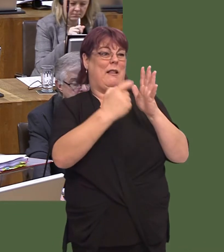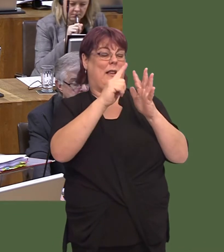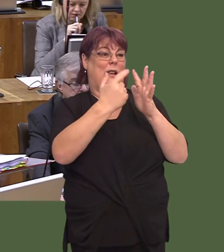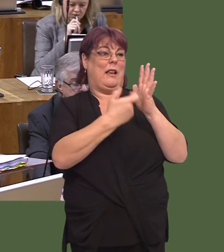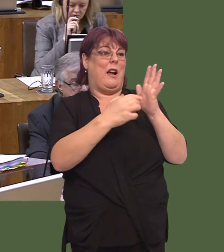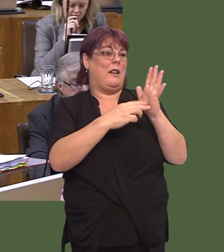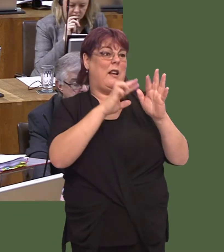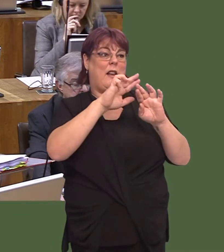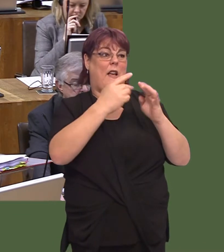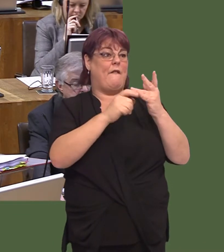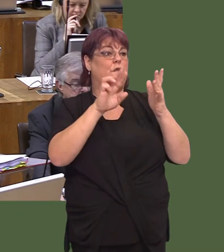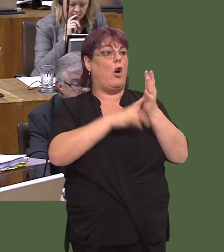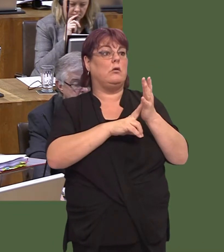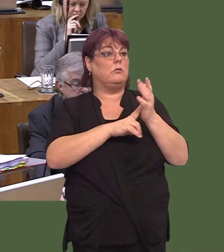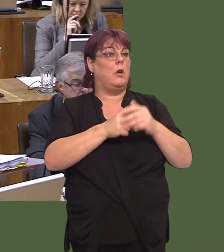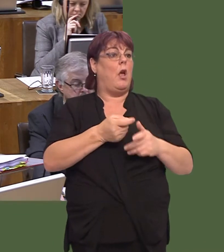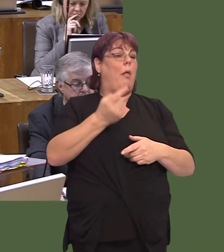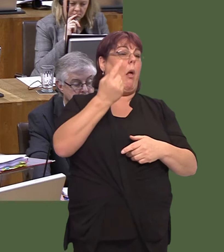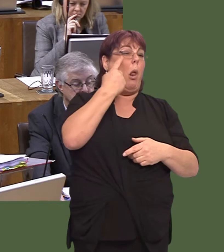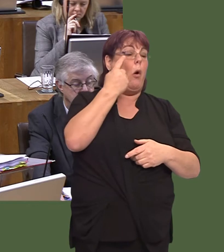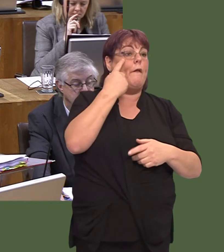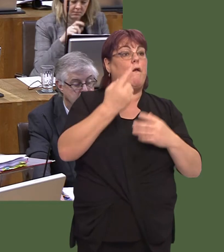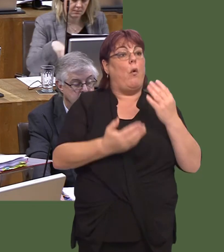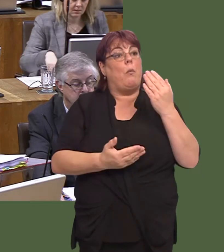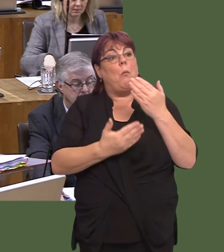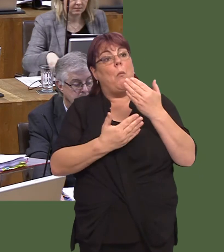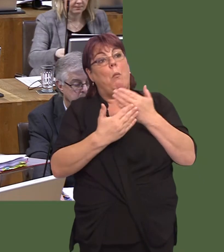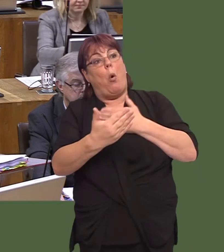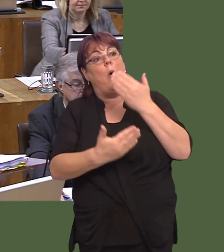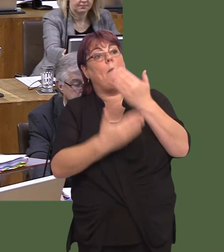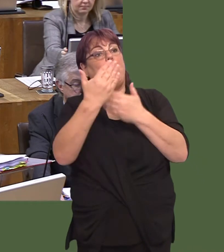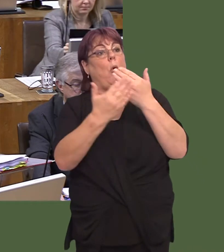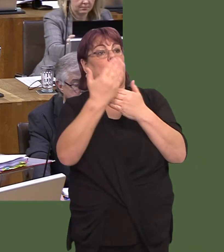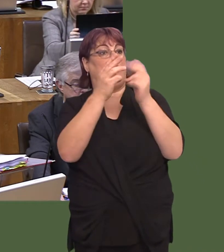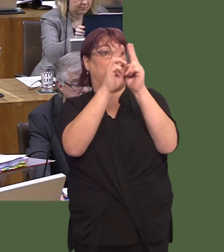on the top, and are looking at more modern office space in order to stay in the town.